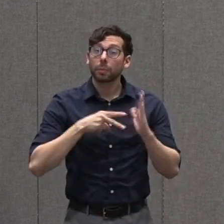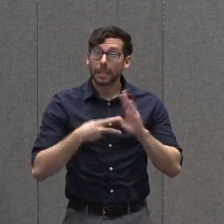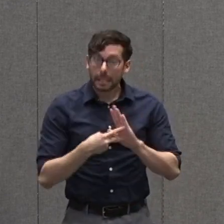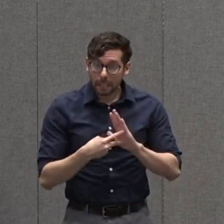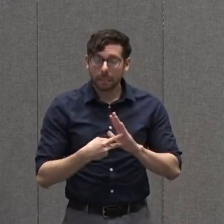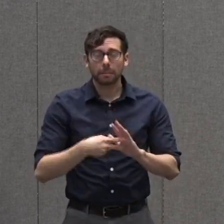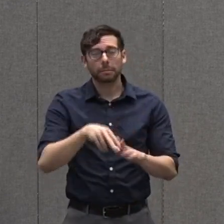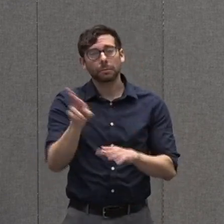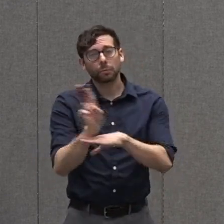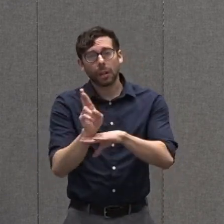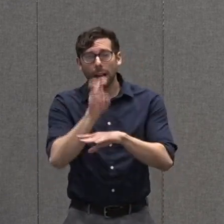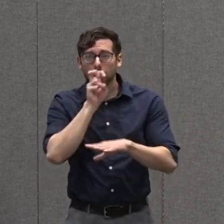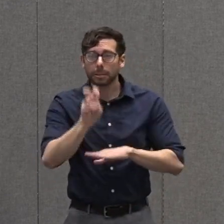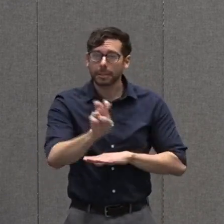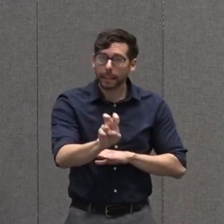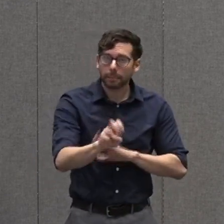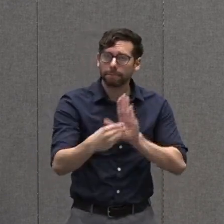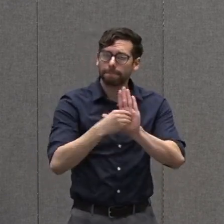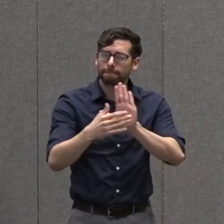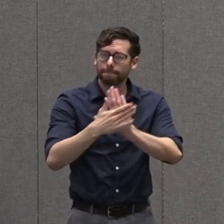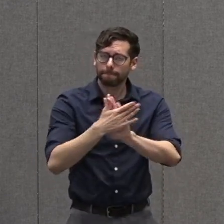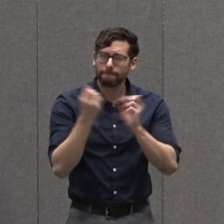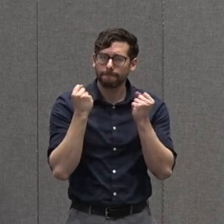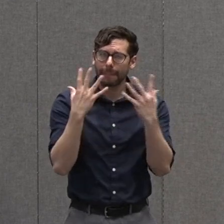A quick little lesson in flags,